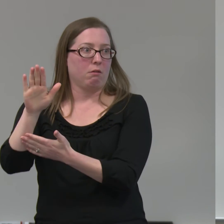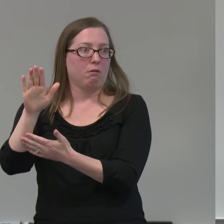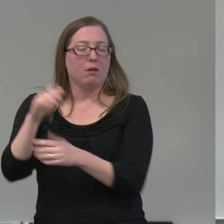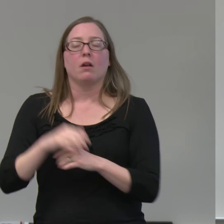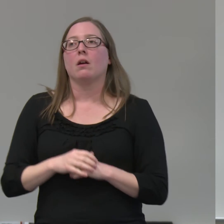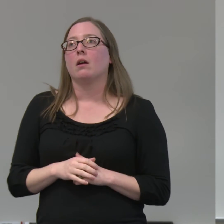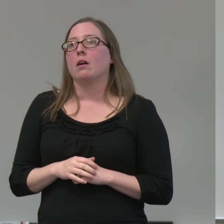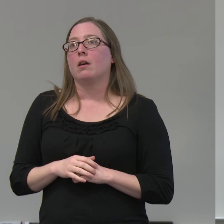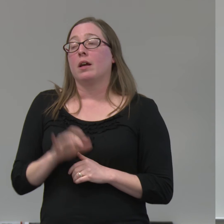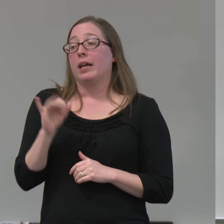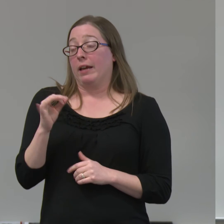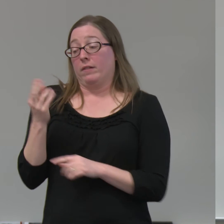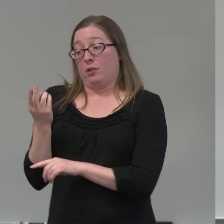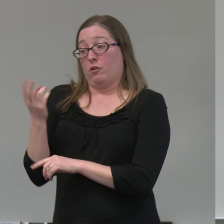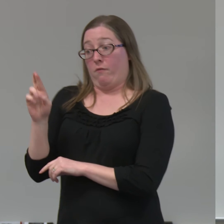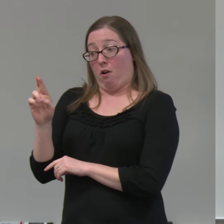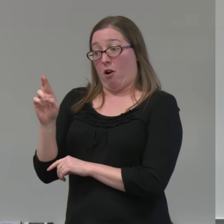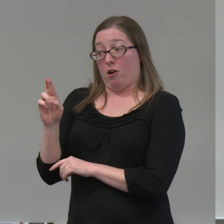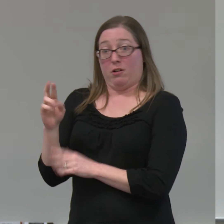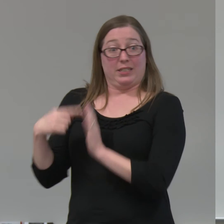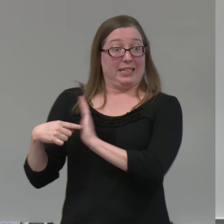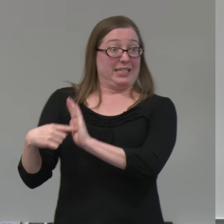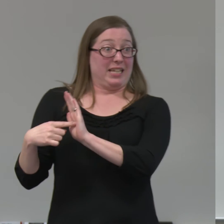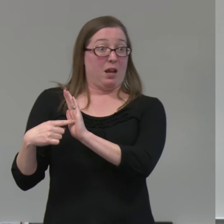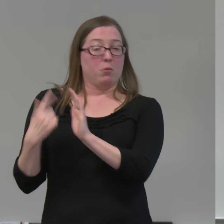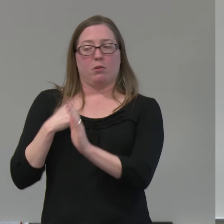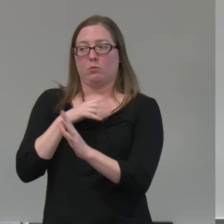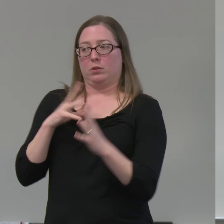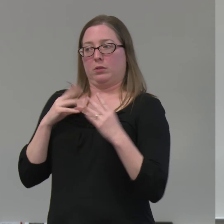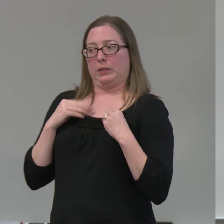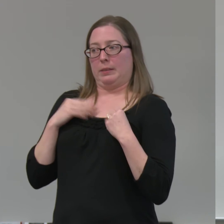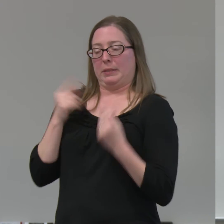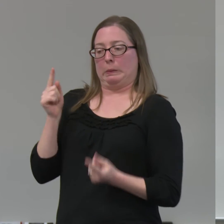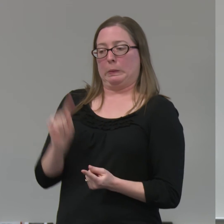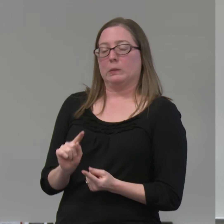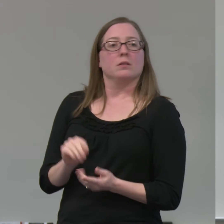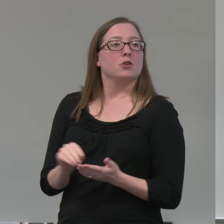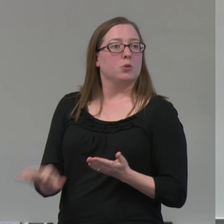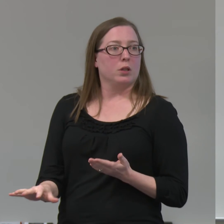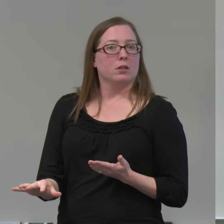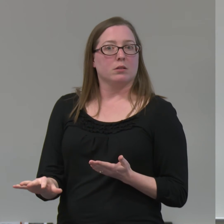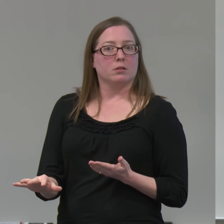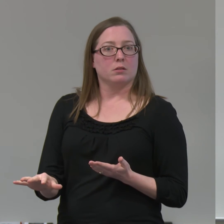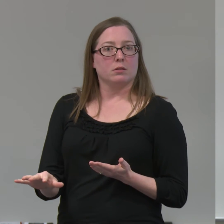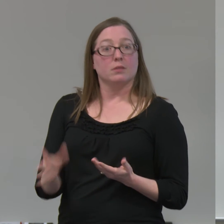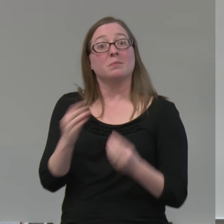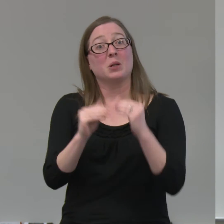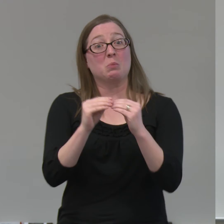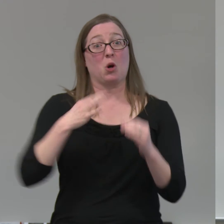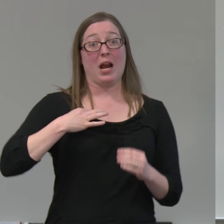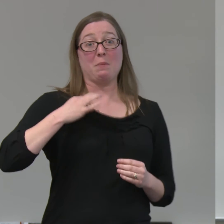Certainly, if we're any example at the University of Rochester, we're taking fewer students. We have more applications.